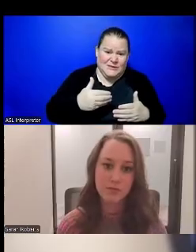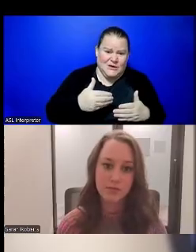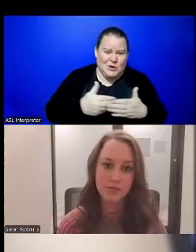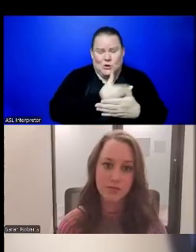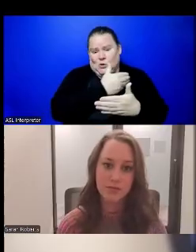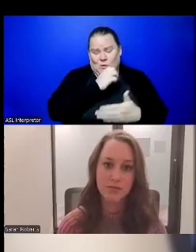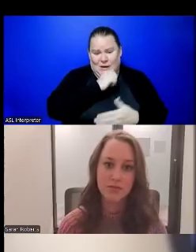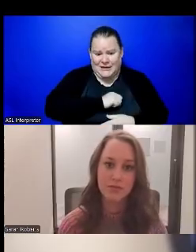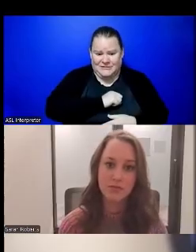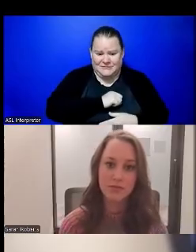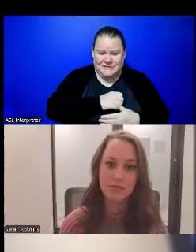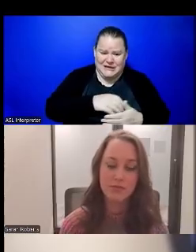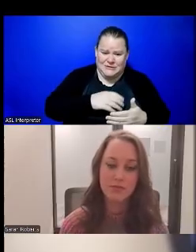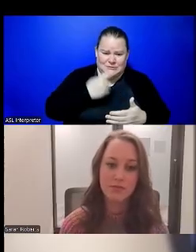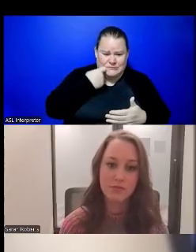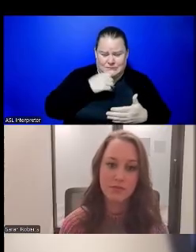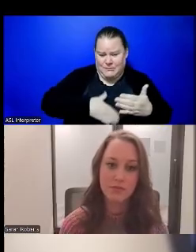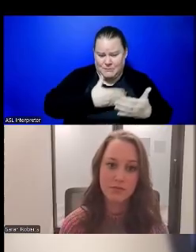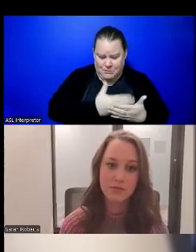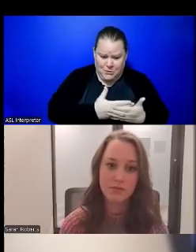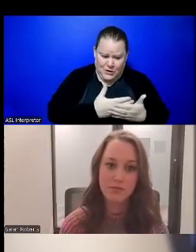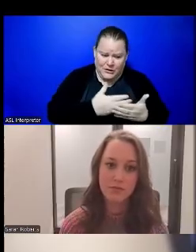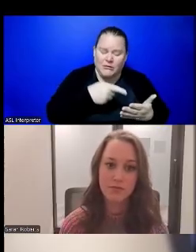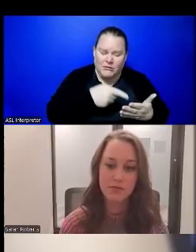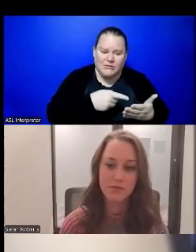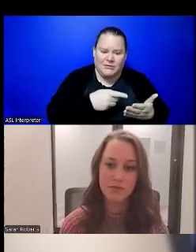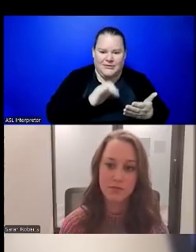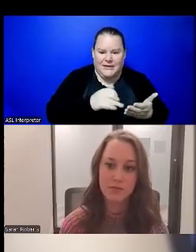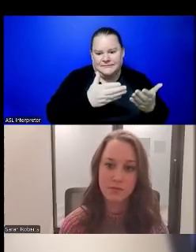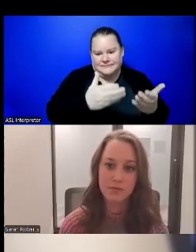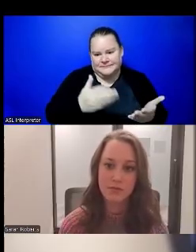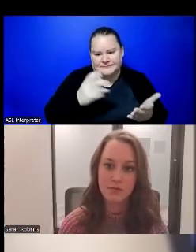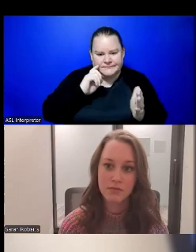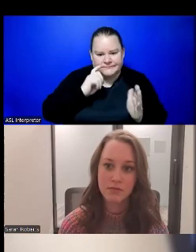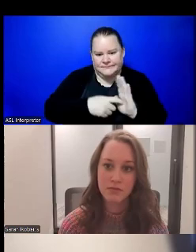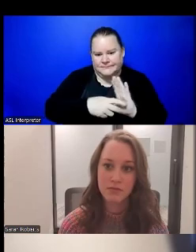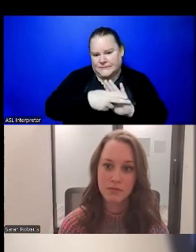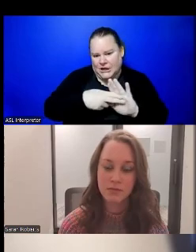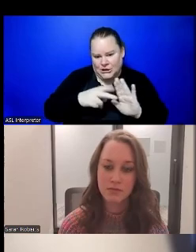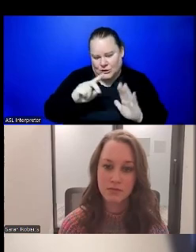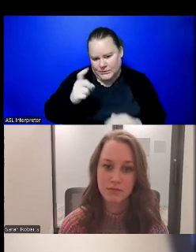seeing that suggest the diagnosis. Scott Clements: Yeah. I mean, I think we still see a lot of